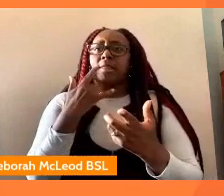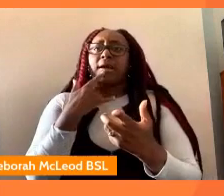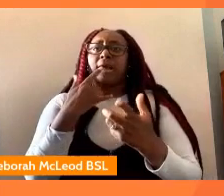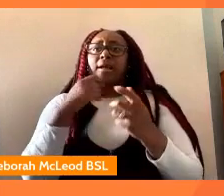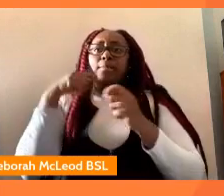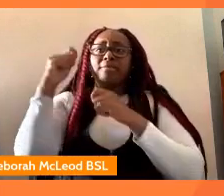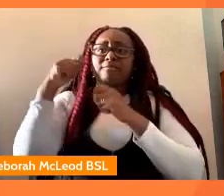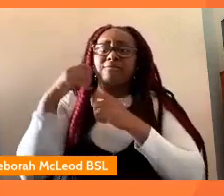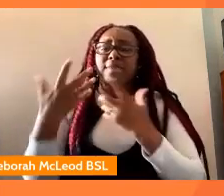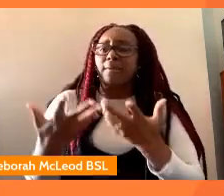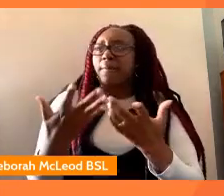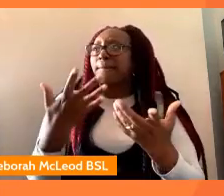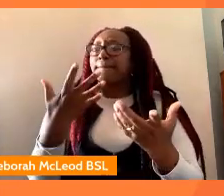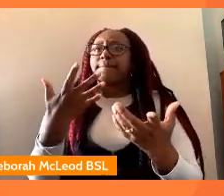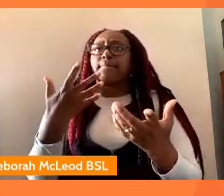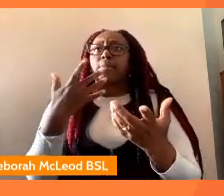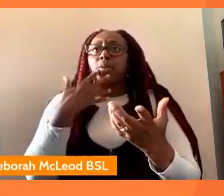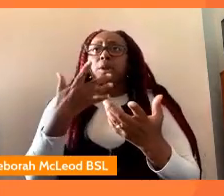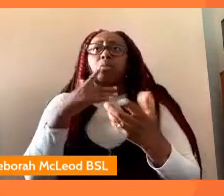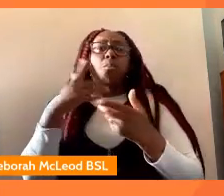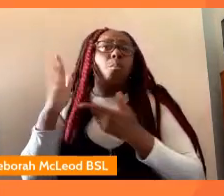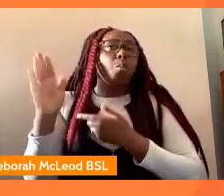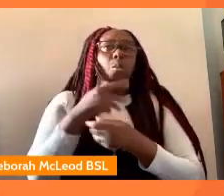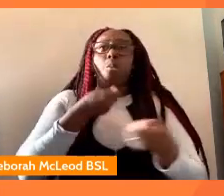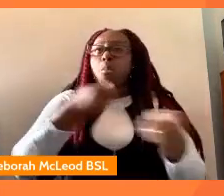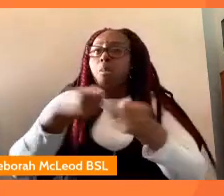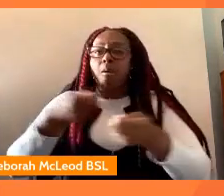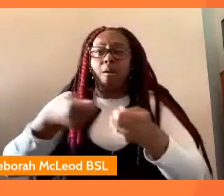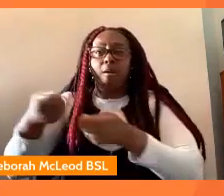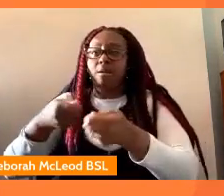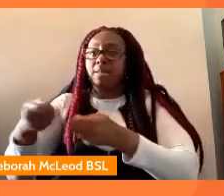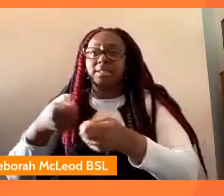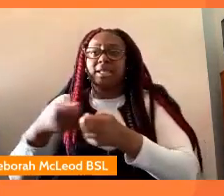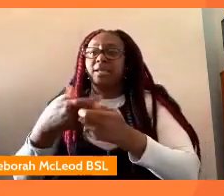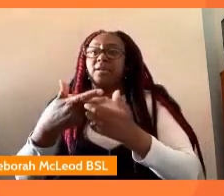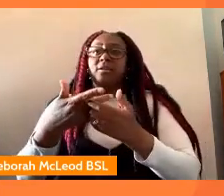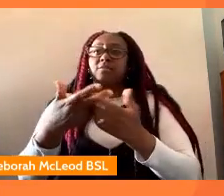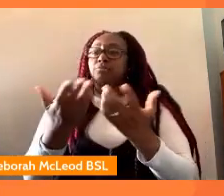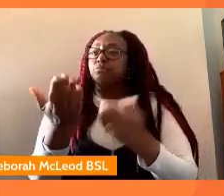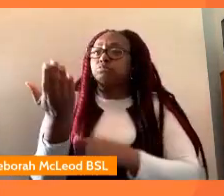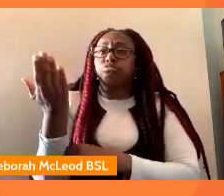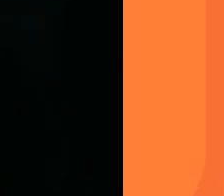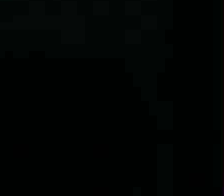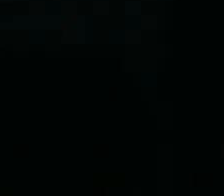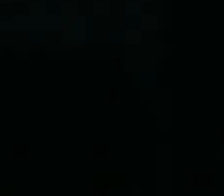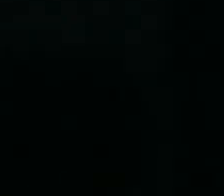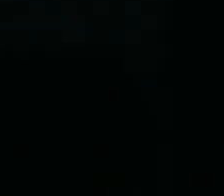where it's all marketing. You look at the marketing for the recent films coming out, it's wall-to-wall, everywhere.